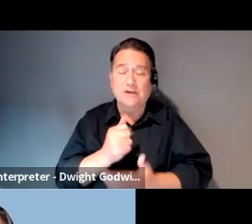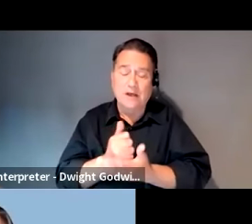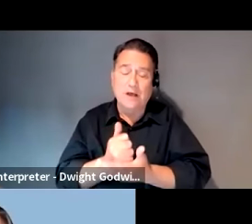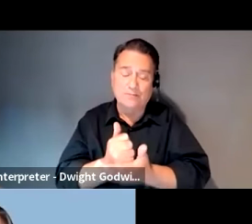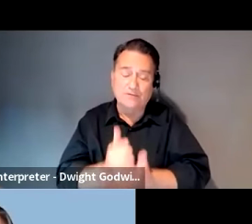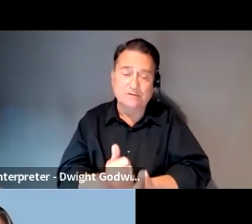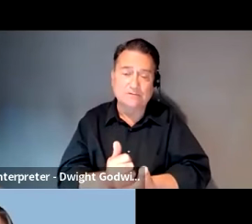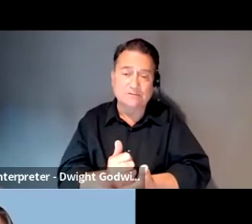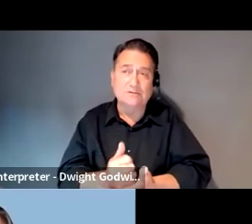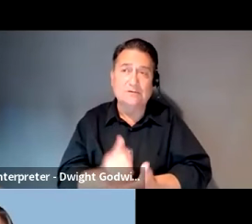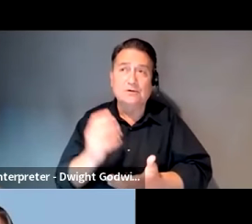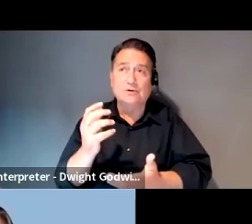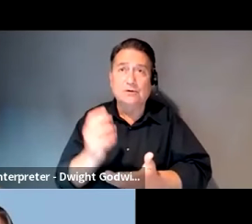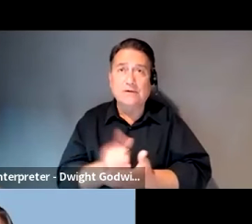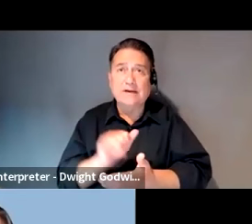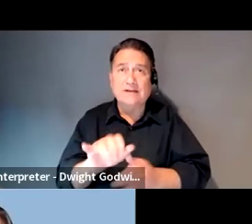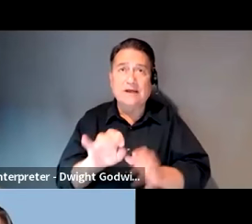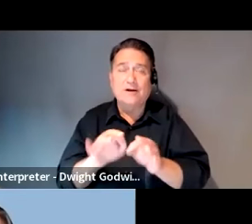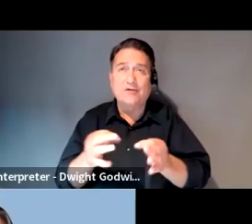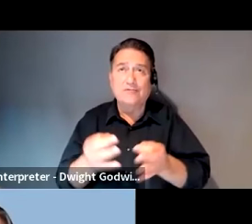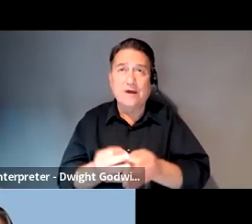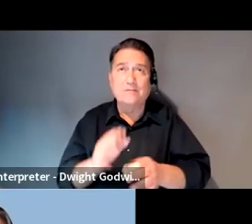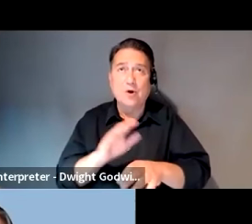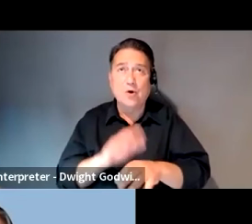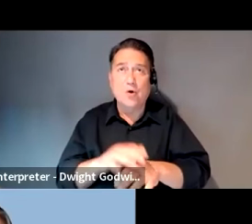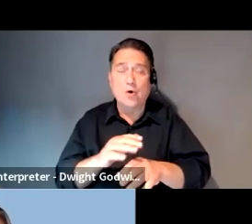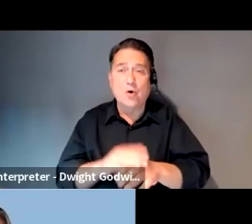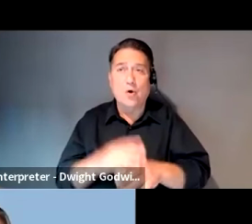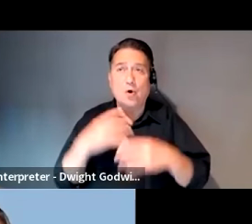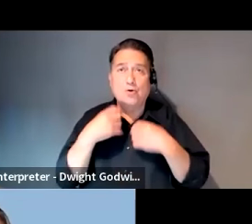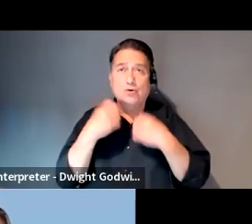in getting that family on their recovery journey